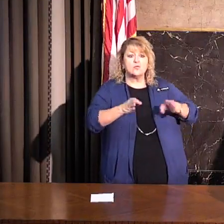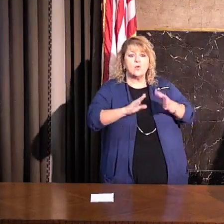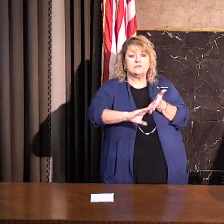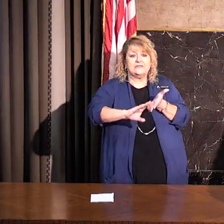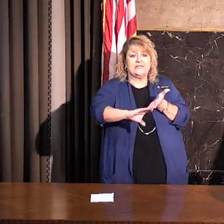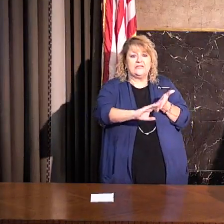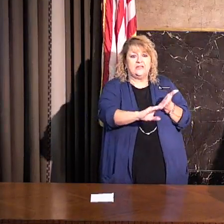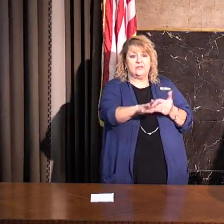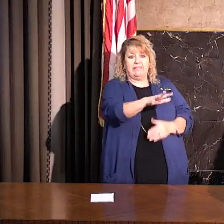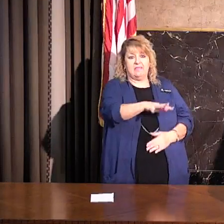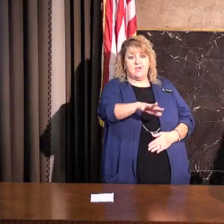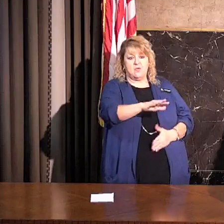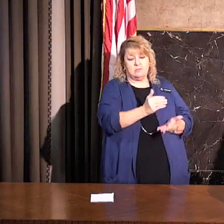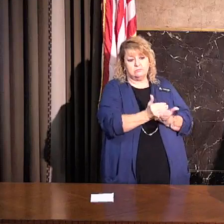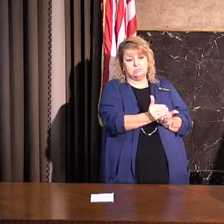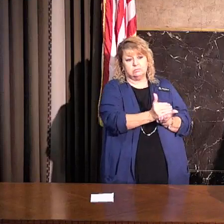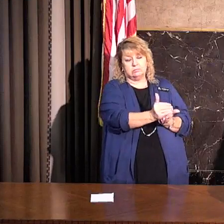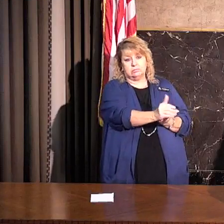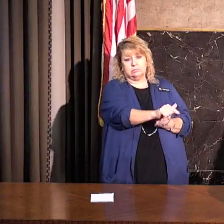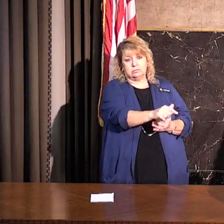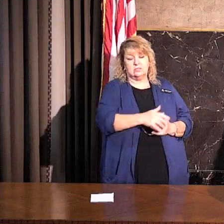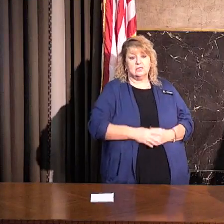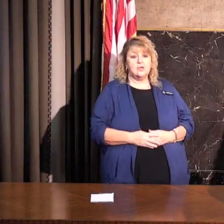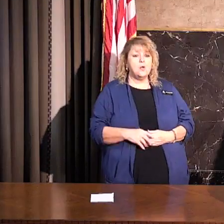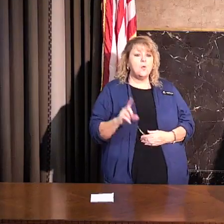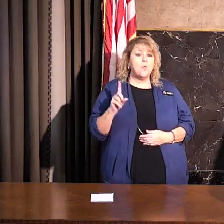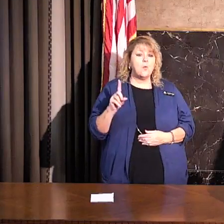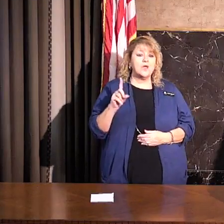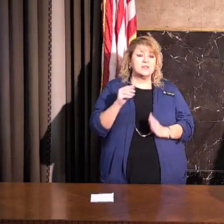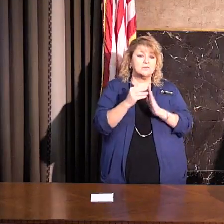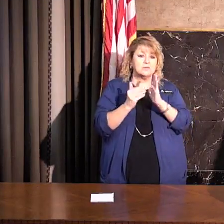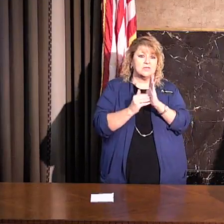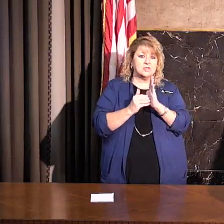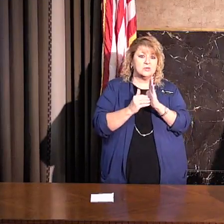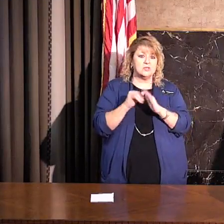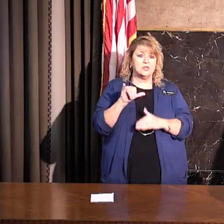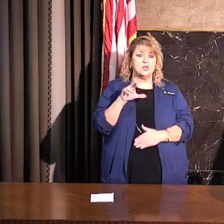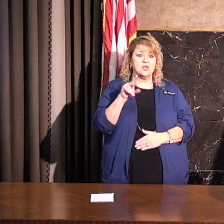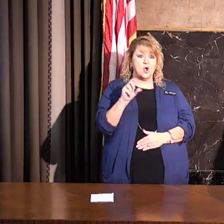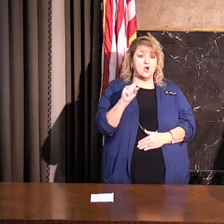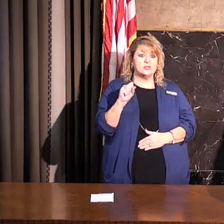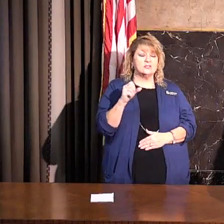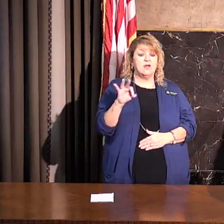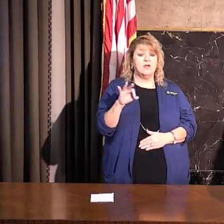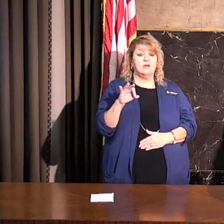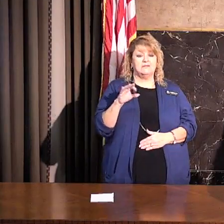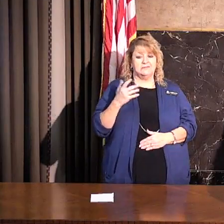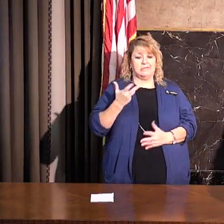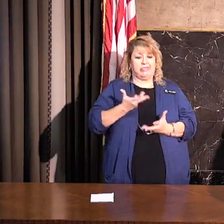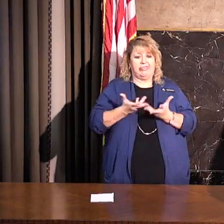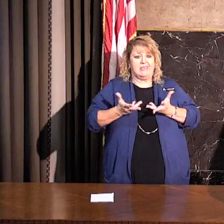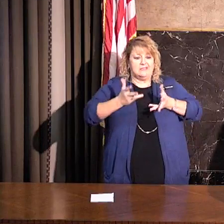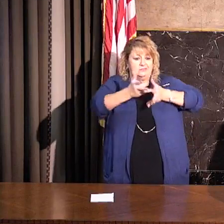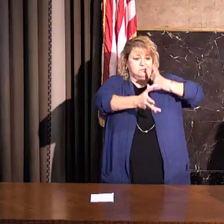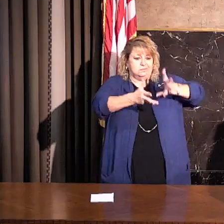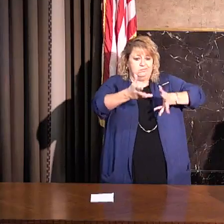roadways in that area uh and it right at 1 million cubic yards